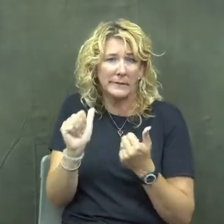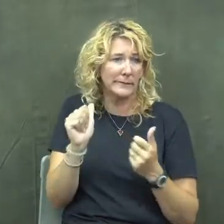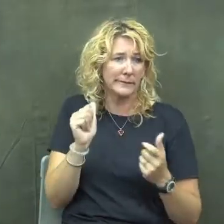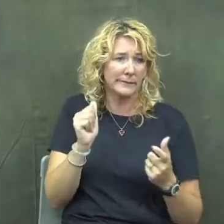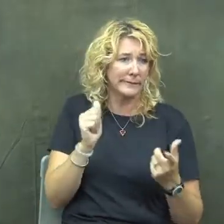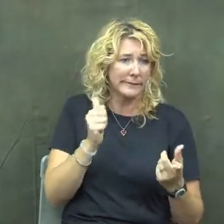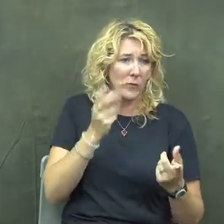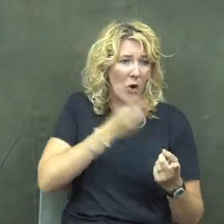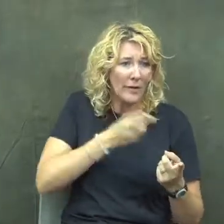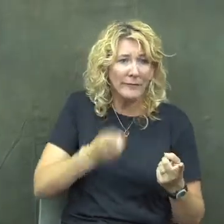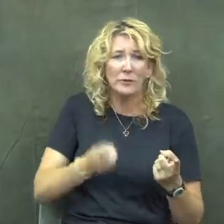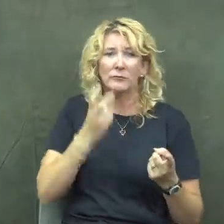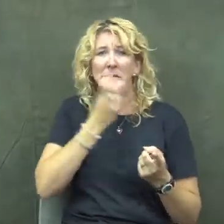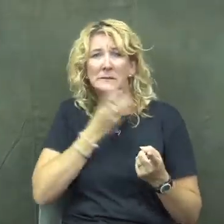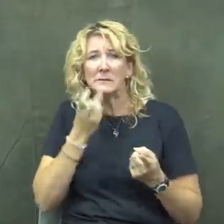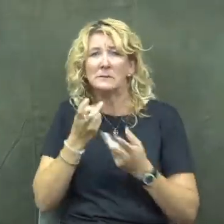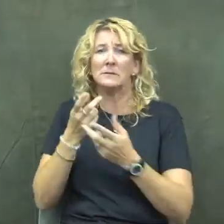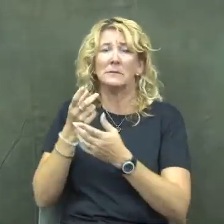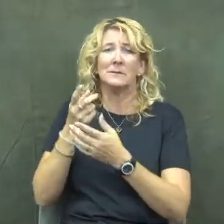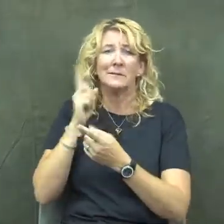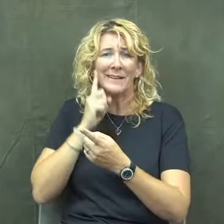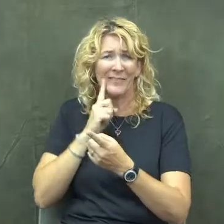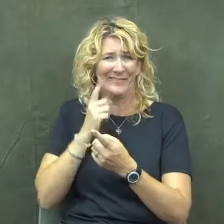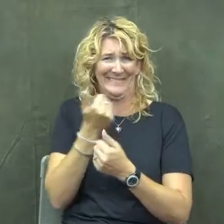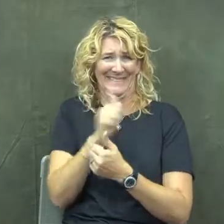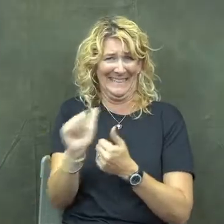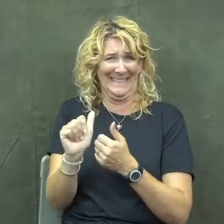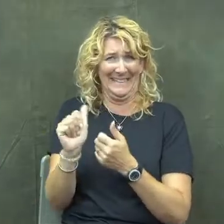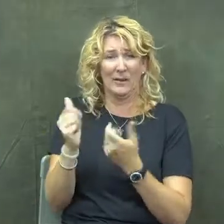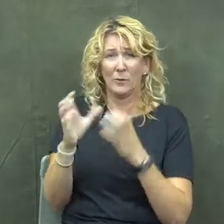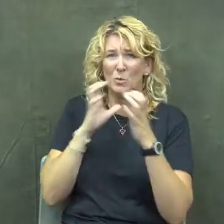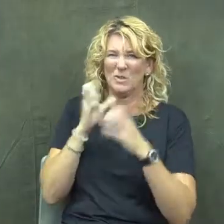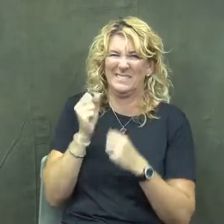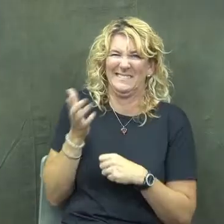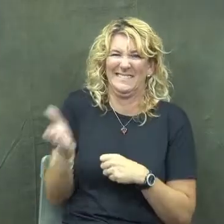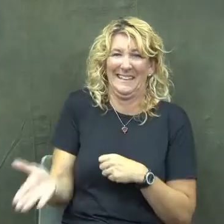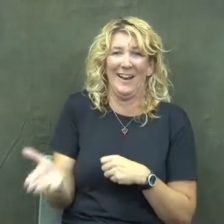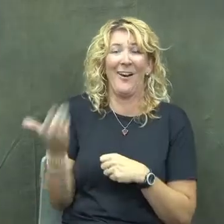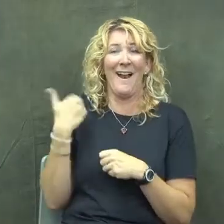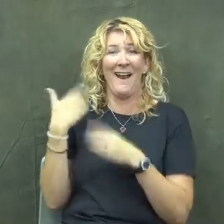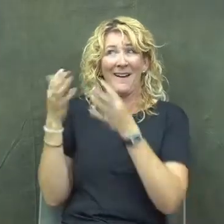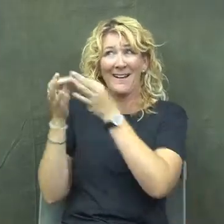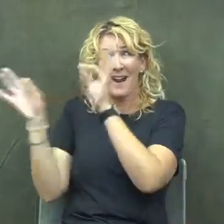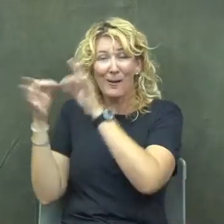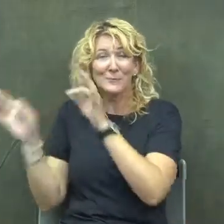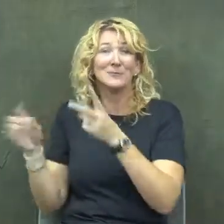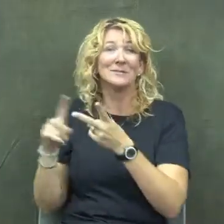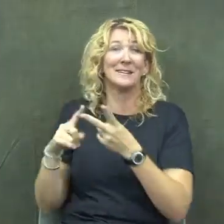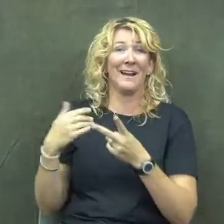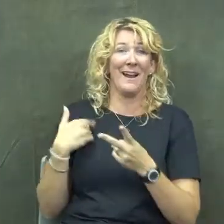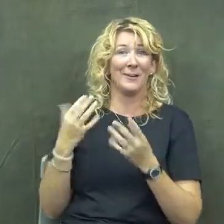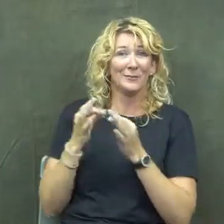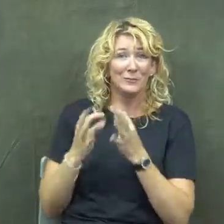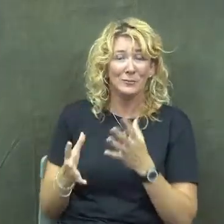with a signing teacher. That teacher could match communication with an oral person, a hard-of-hearing person